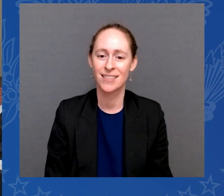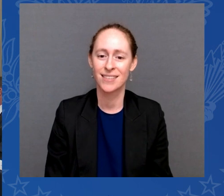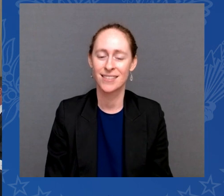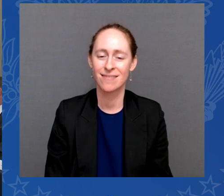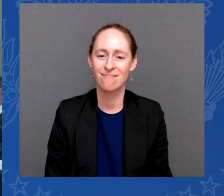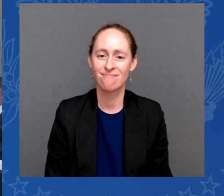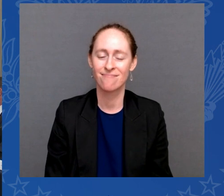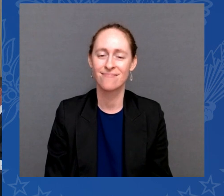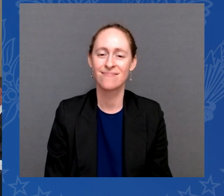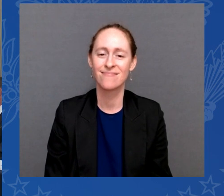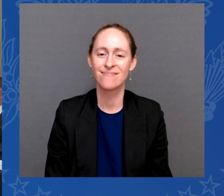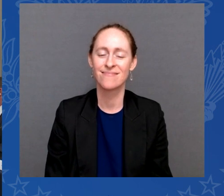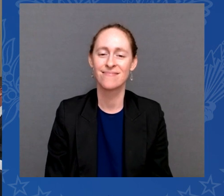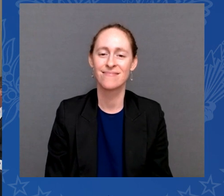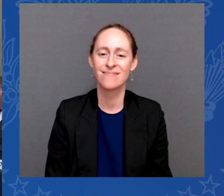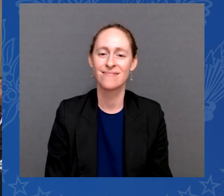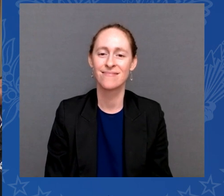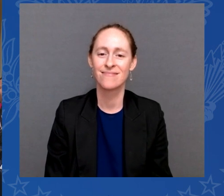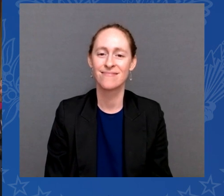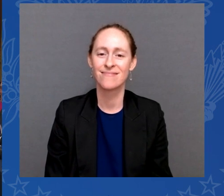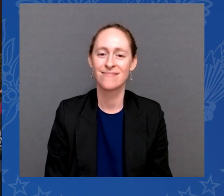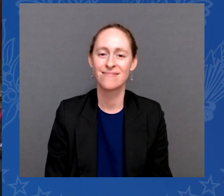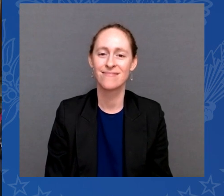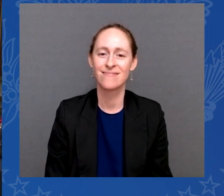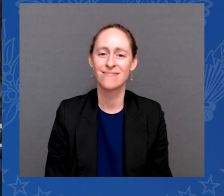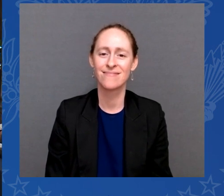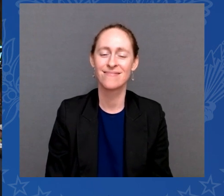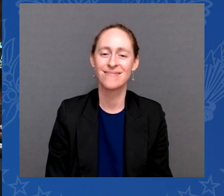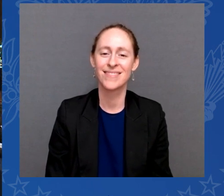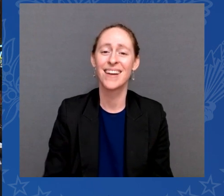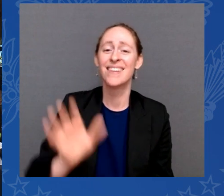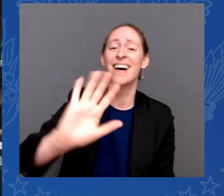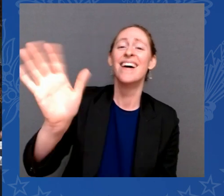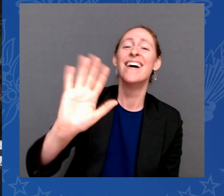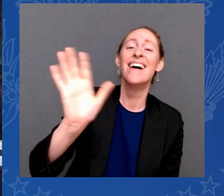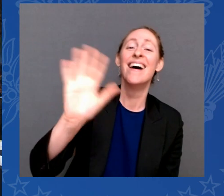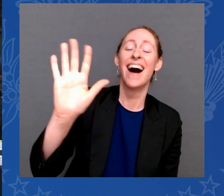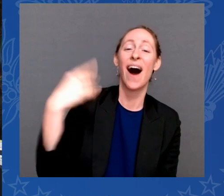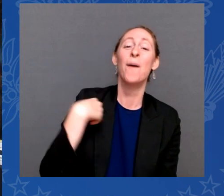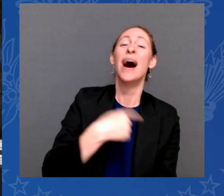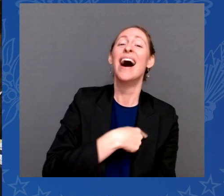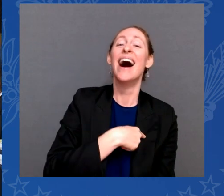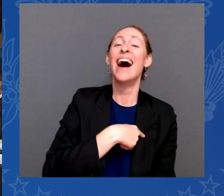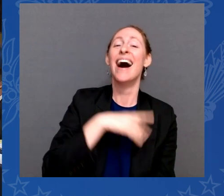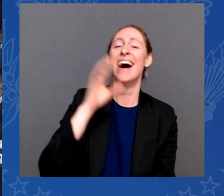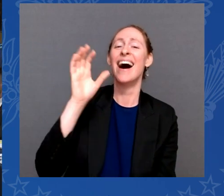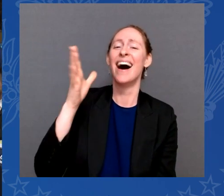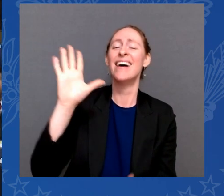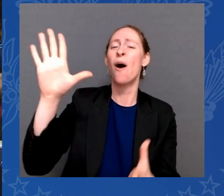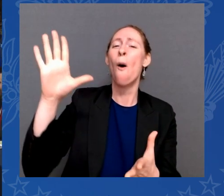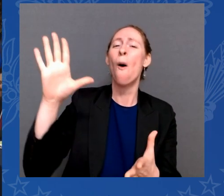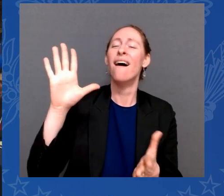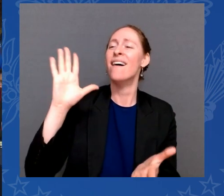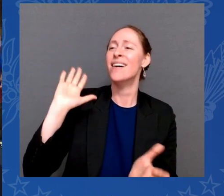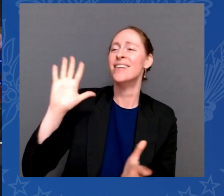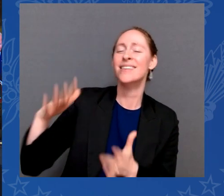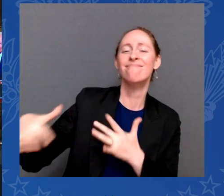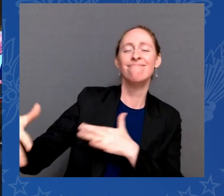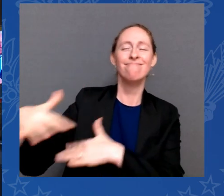The Vice President: We feel your presence, Mr. President. The President: Well, I wish I were -- The Vice President: Thank you. The President: Thank you.